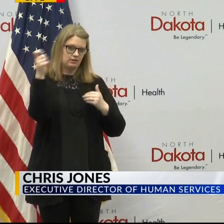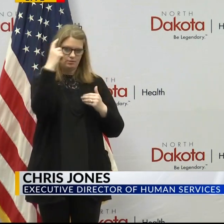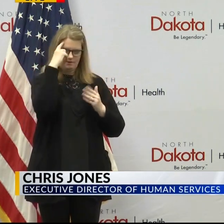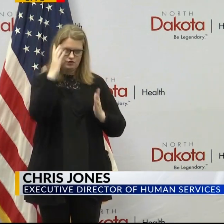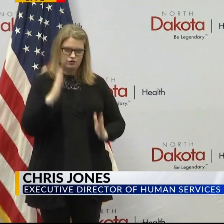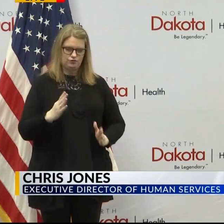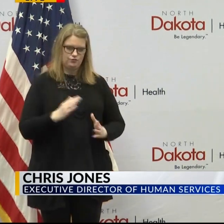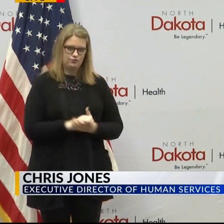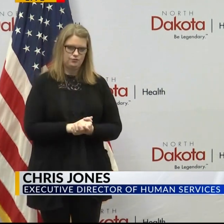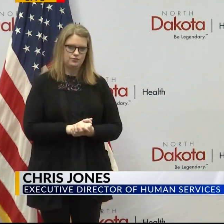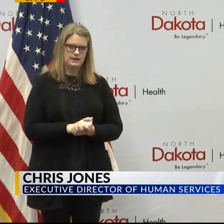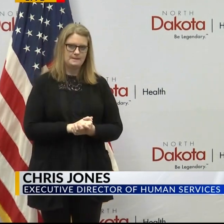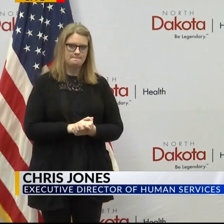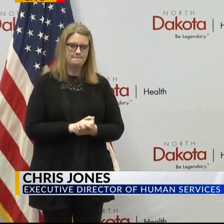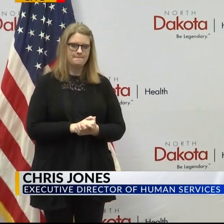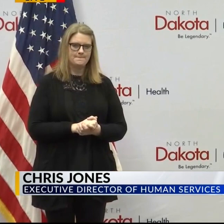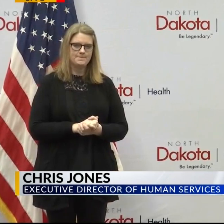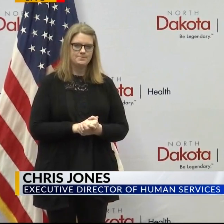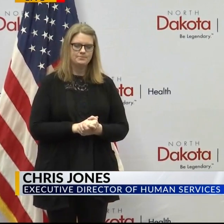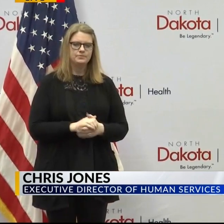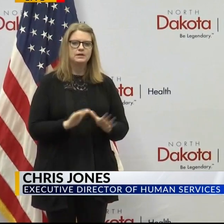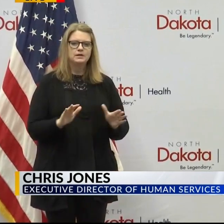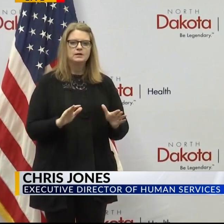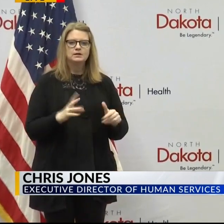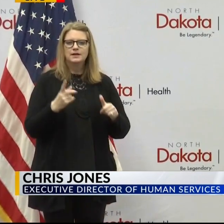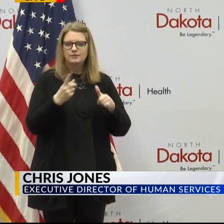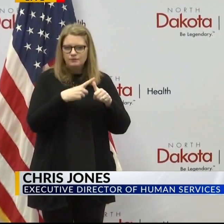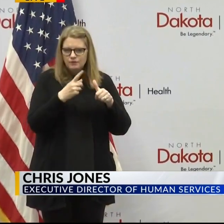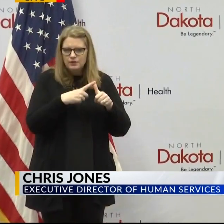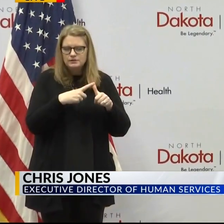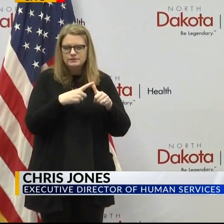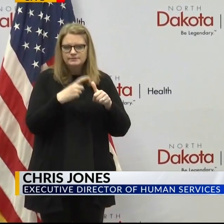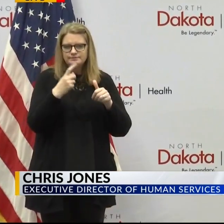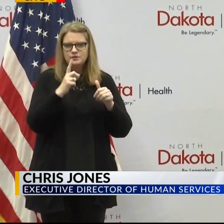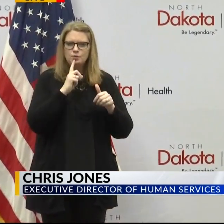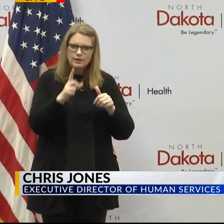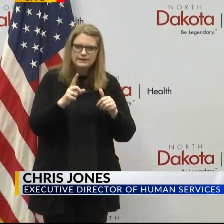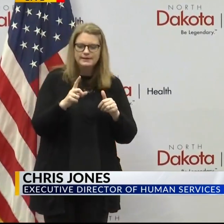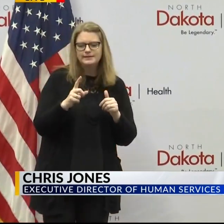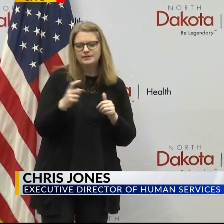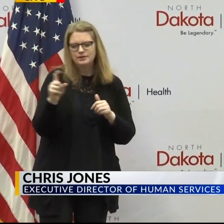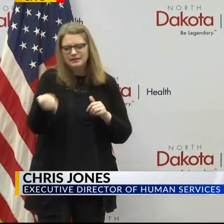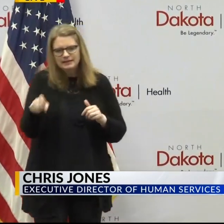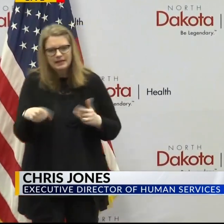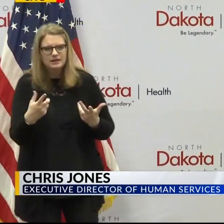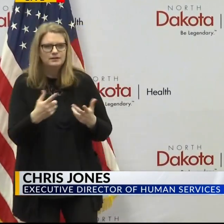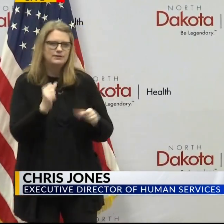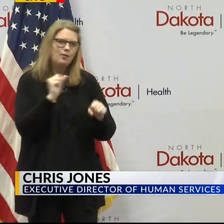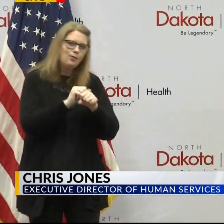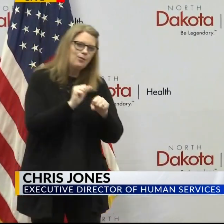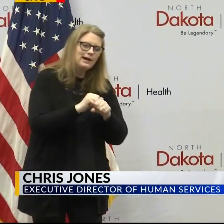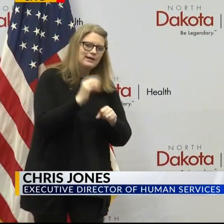HOUSING GROUP THAT RELATES TO HOMELESSNESS, CHRIS. THANK YOU, GOVERNOR.